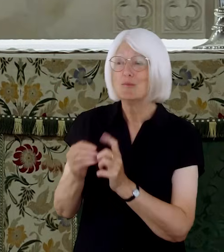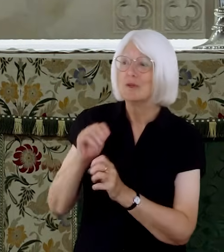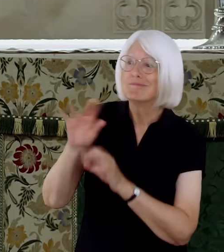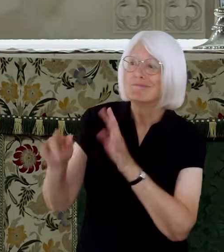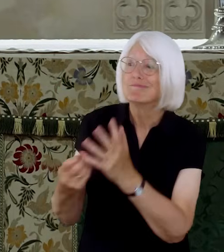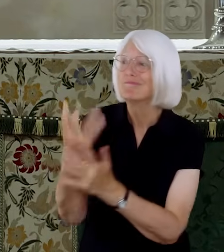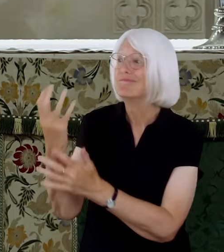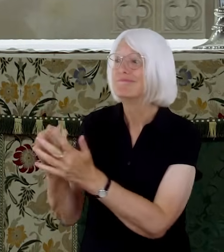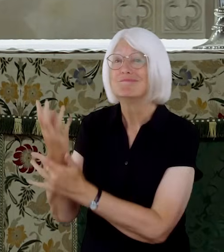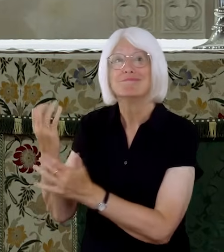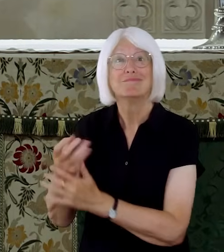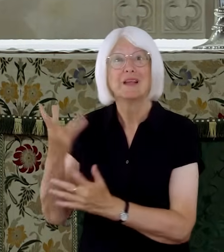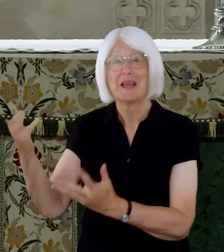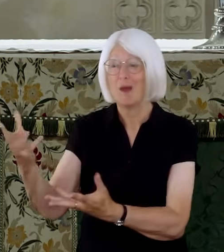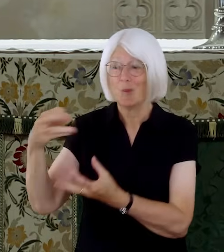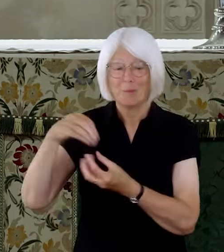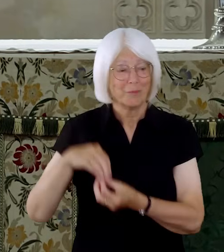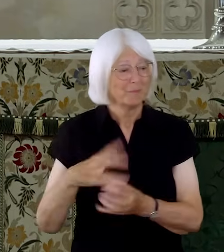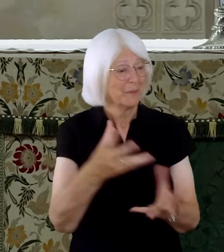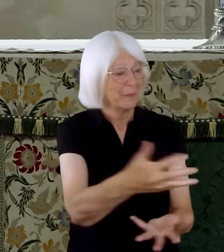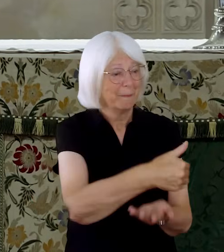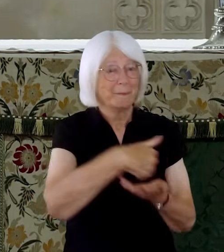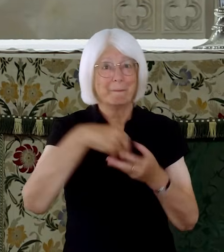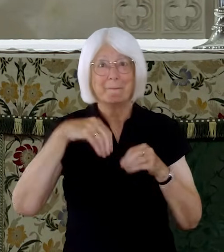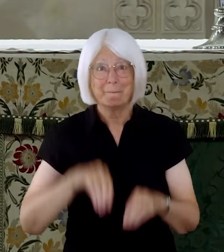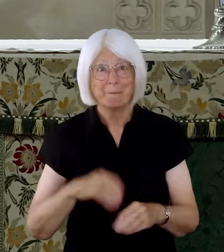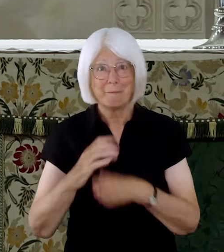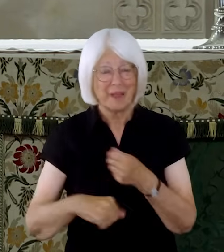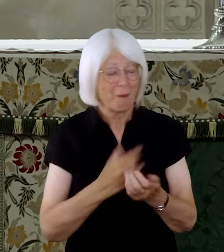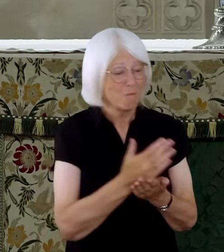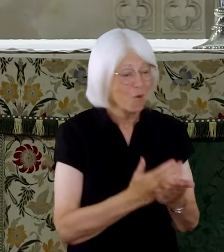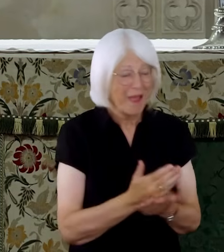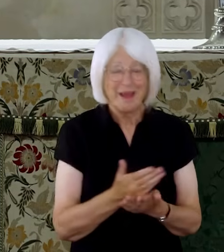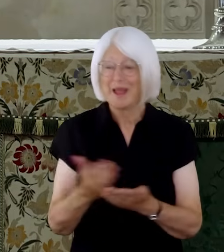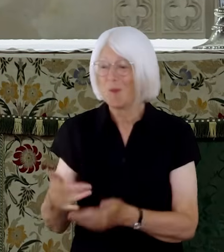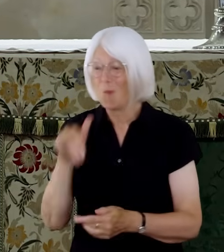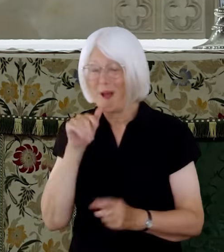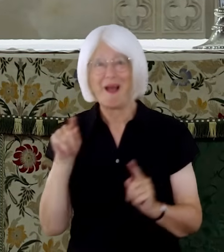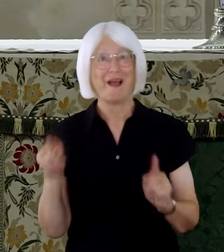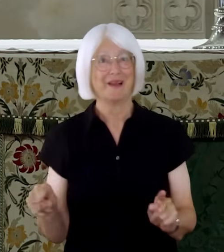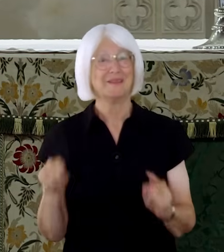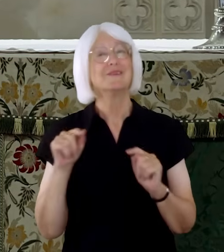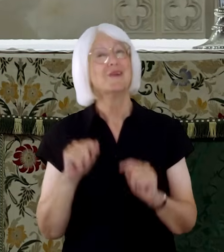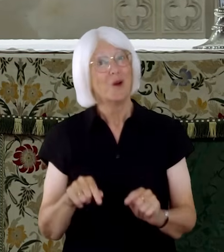on the hillside are now reunited on this table in bread and wine, so Lord,